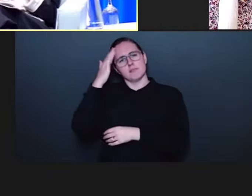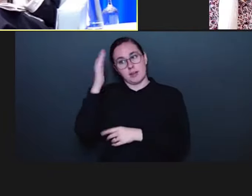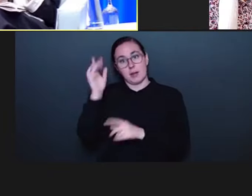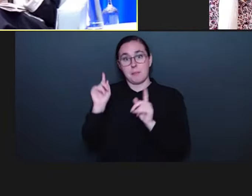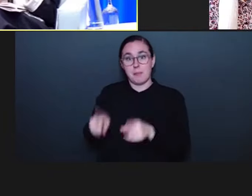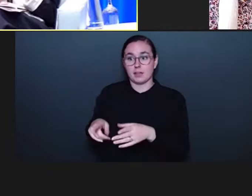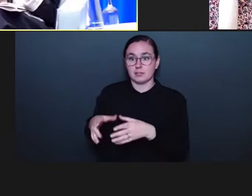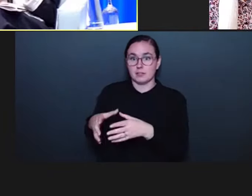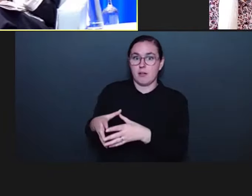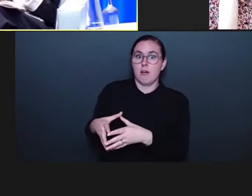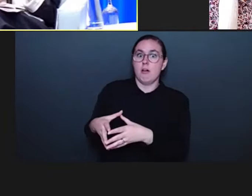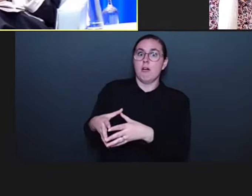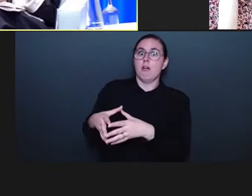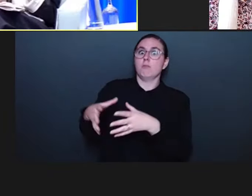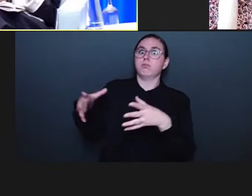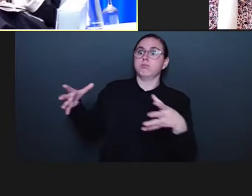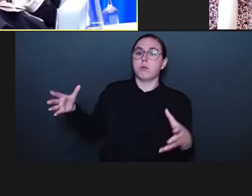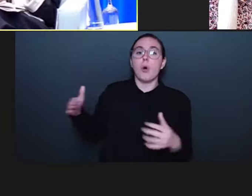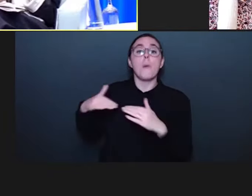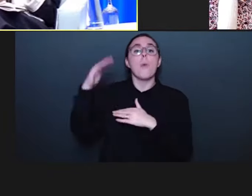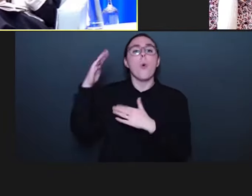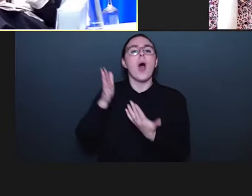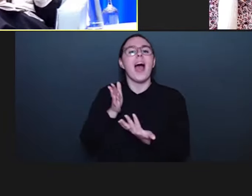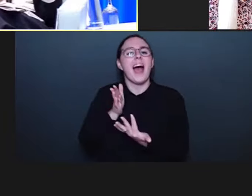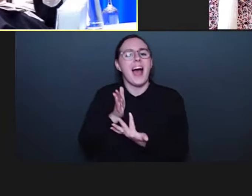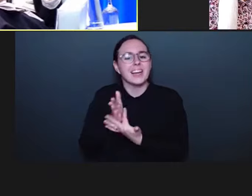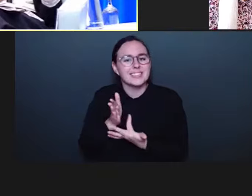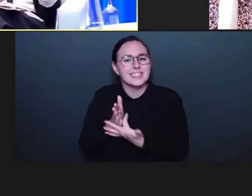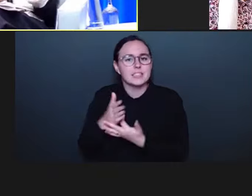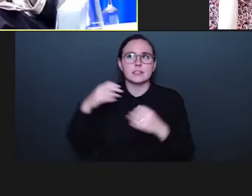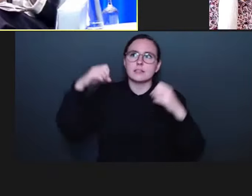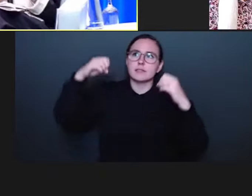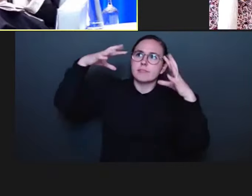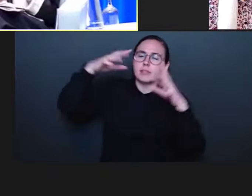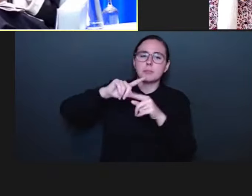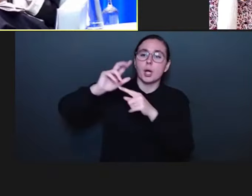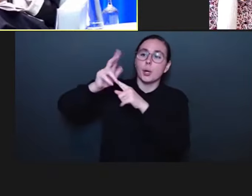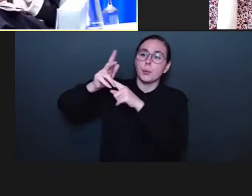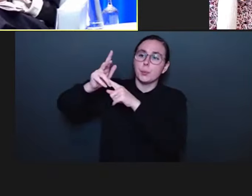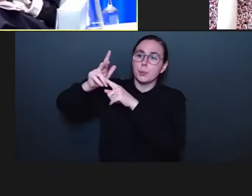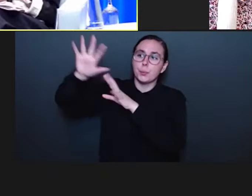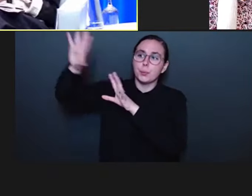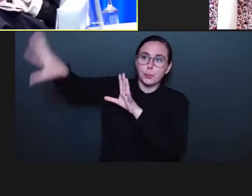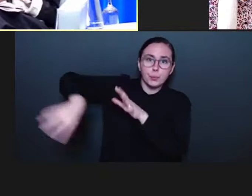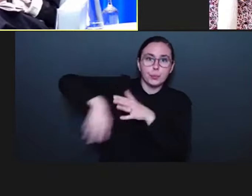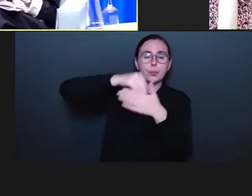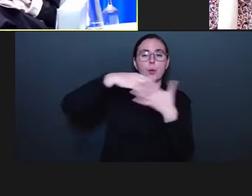that energy greener. That's where the focus needs to come but it cannot be a trade-off.